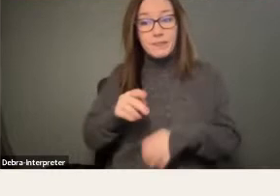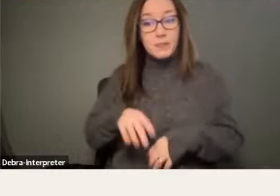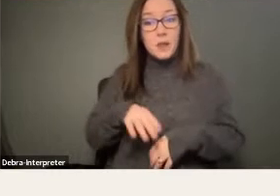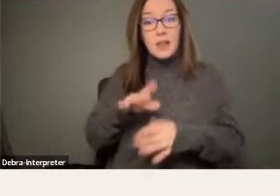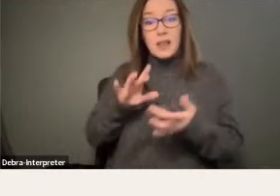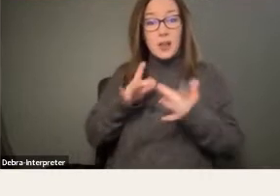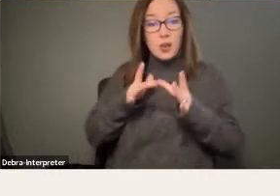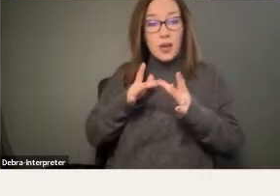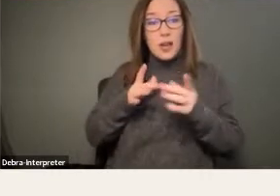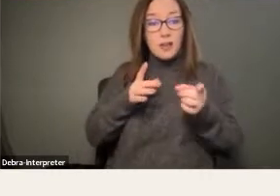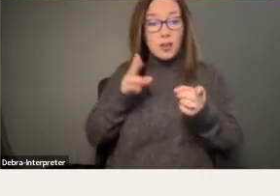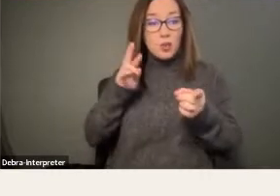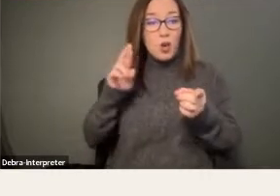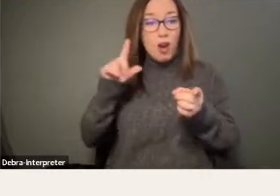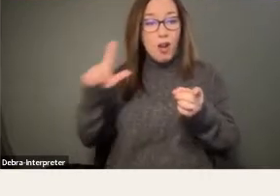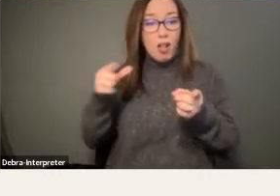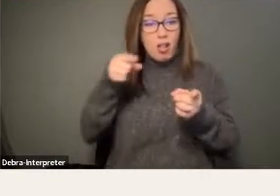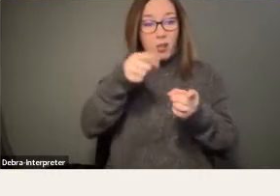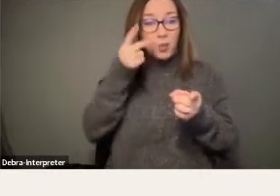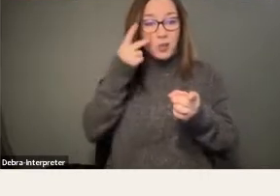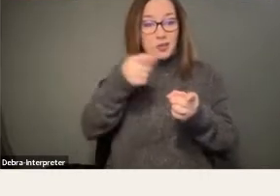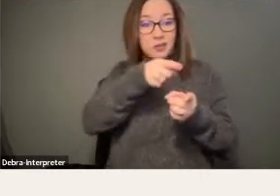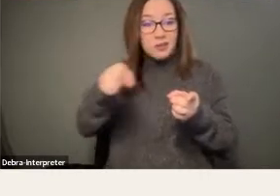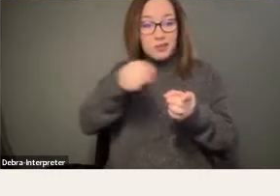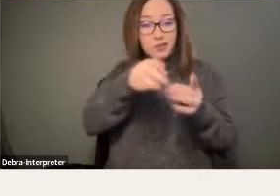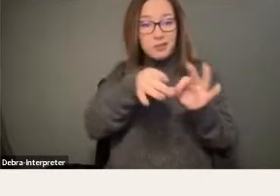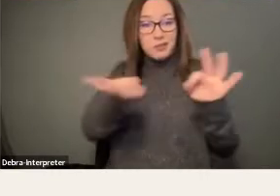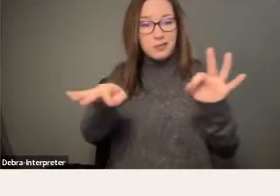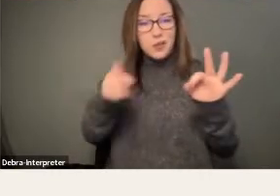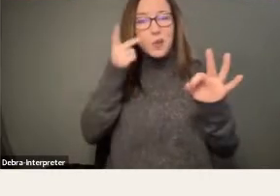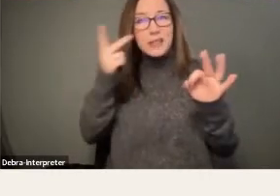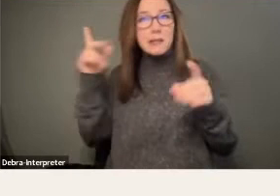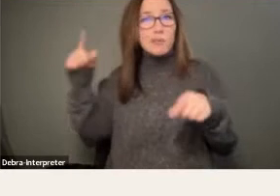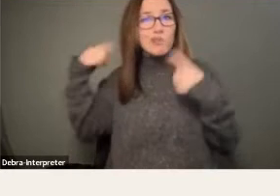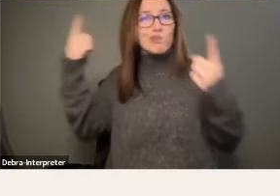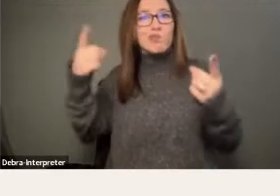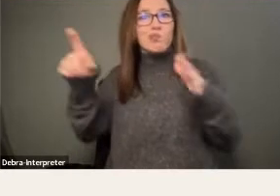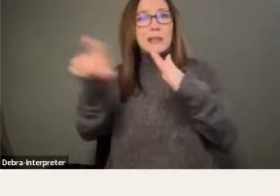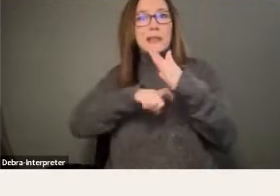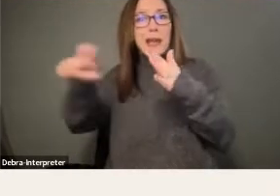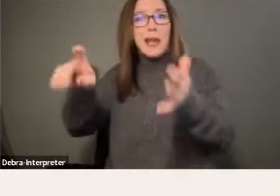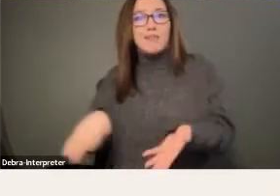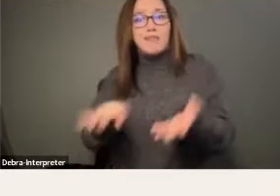library and so you can go to the Internet archive at